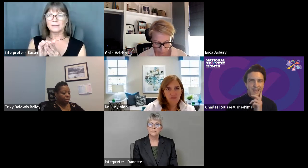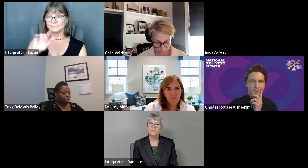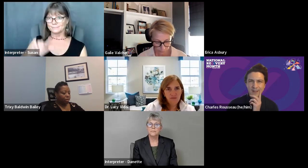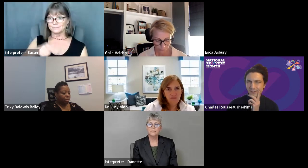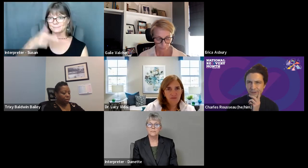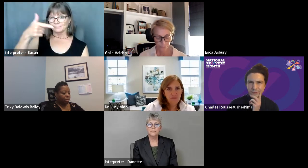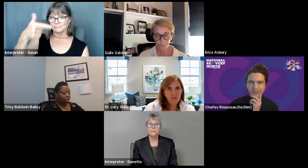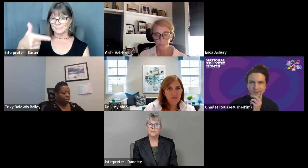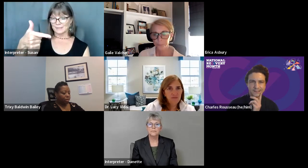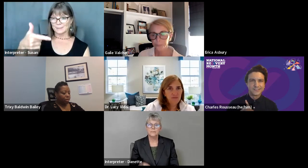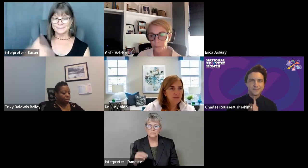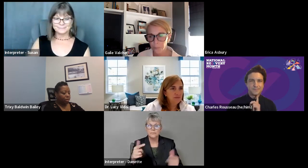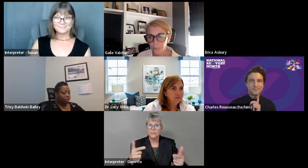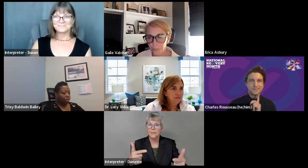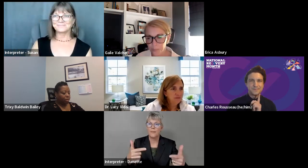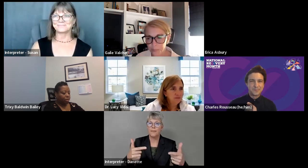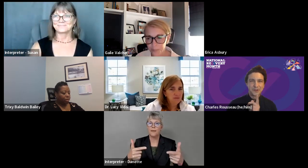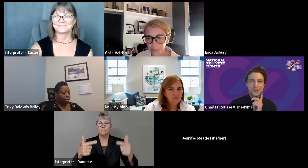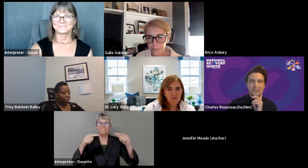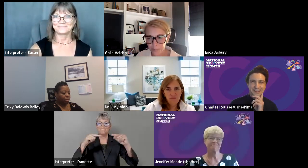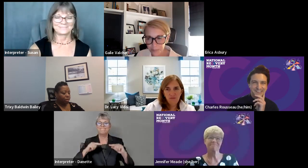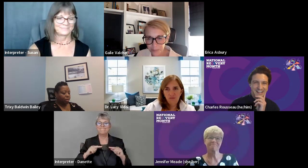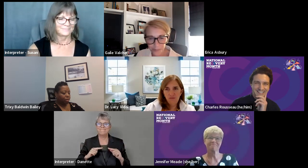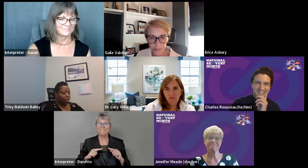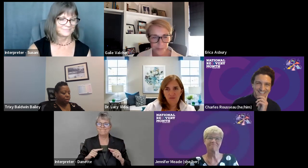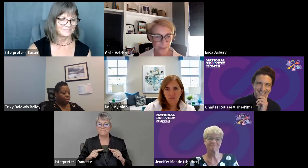Charles Rousseau (he/him): and i'm not sure who is up next. Charles Rousseau (he/him): But we'll go to the next slide.